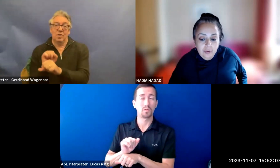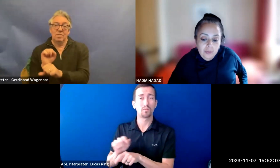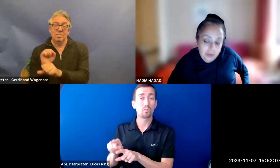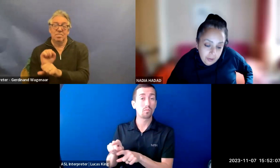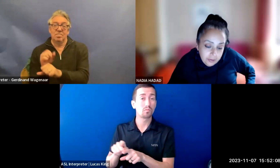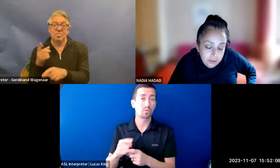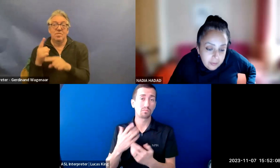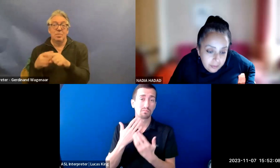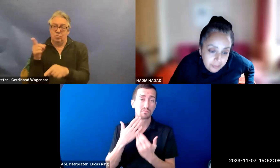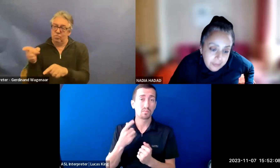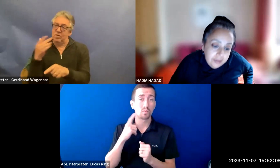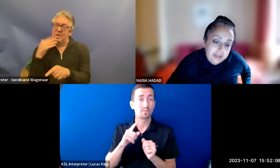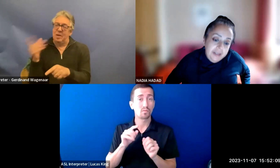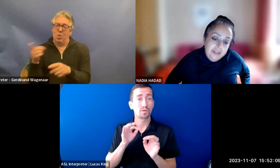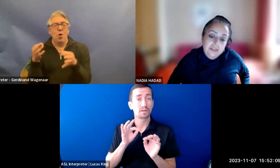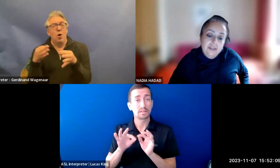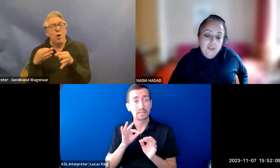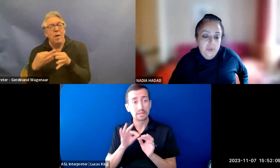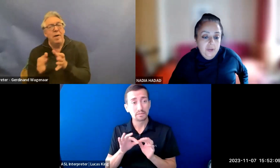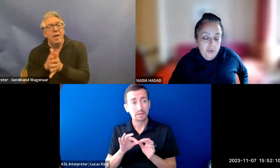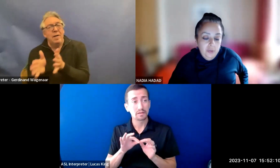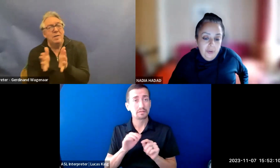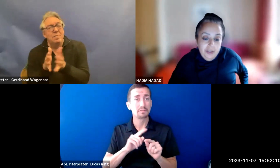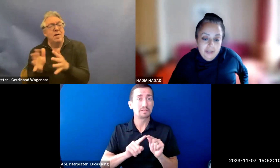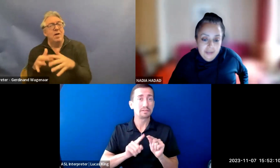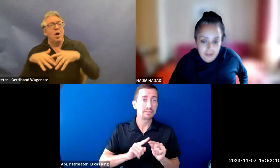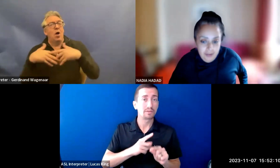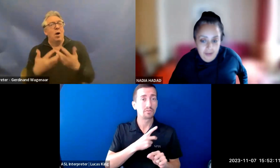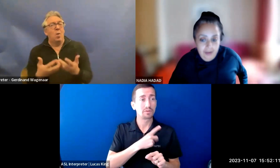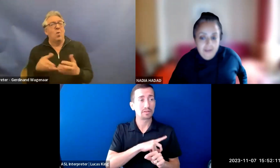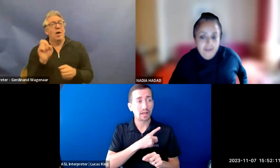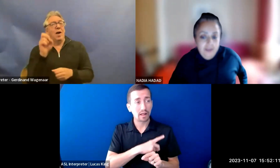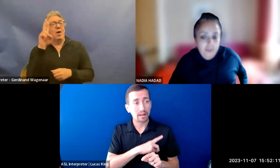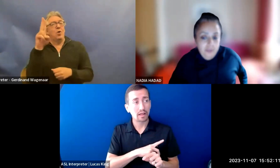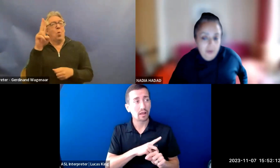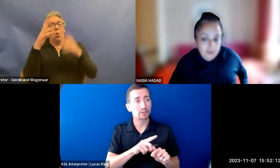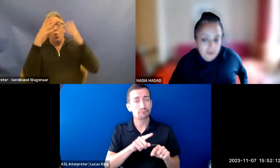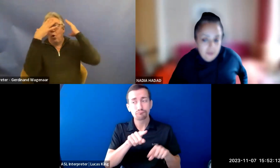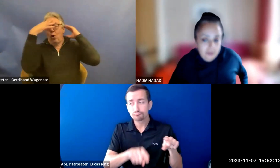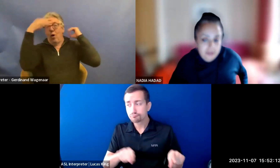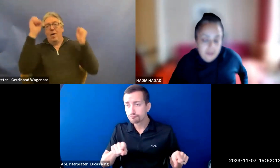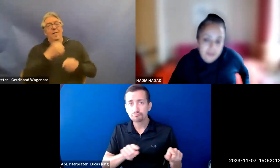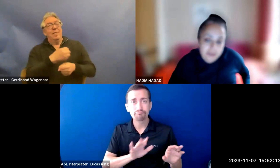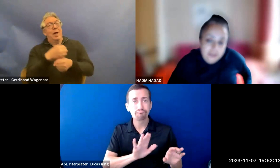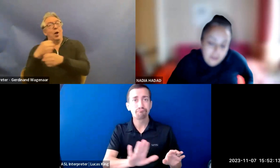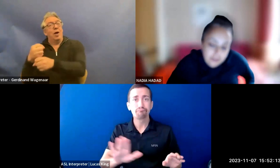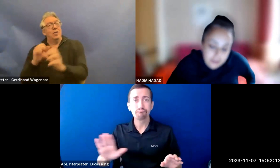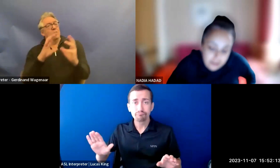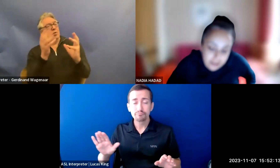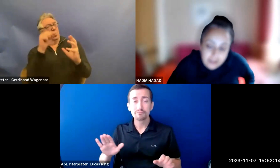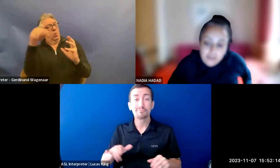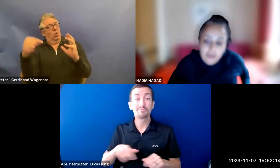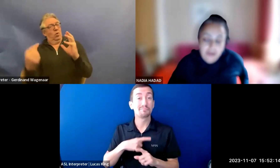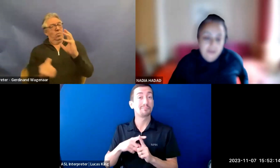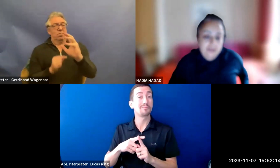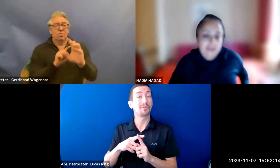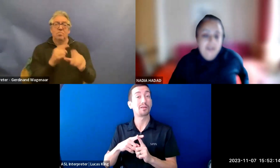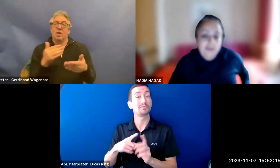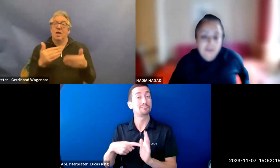how the different delegations are spread worldwide, and that they put disability on the agenda as priority now.